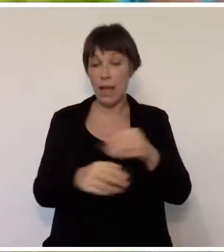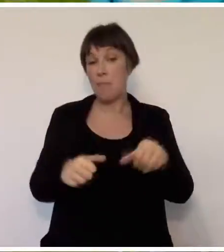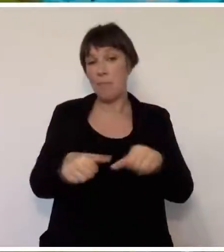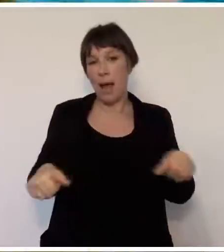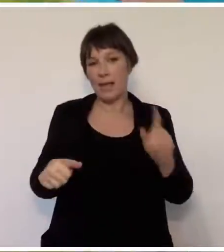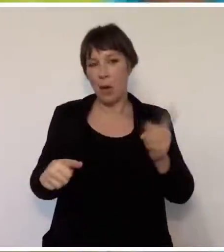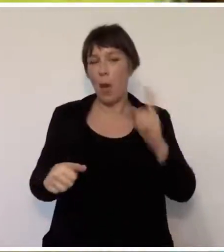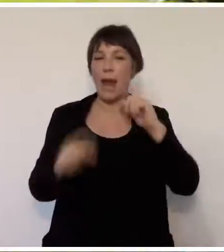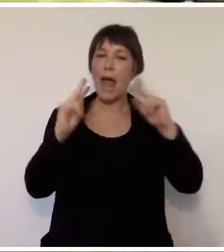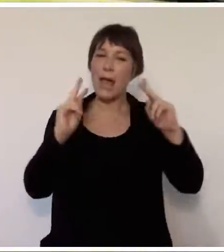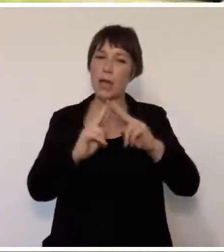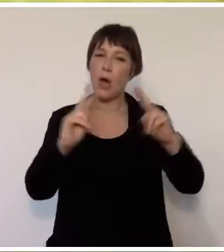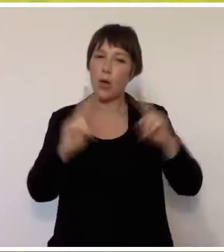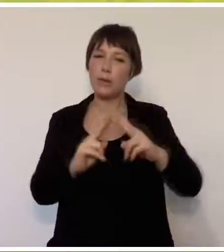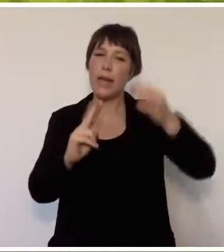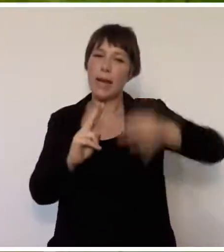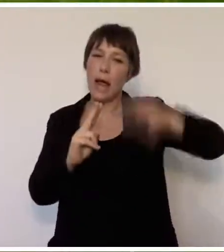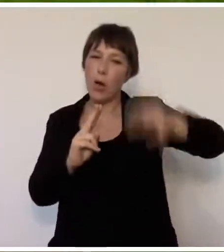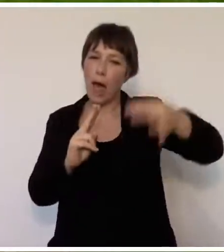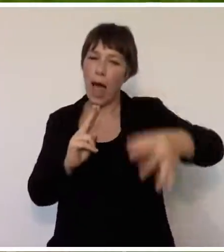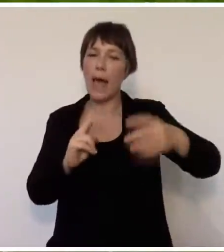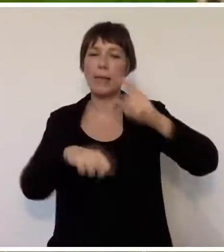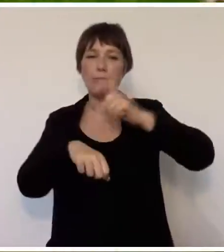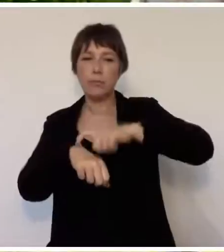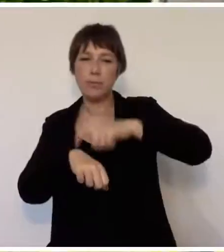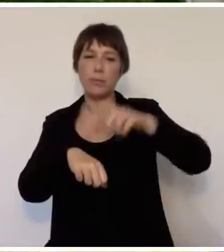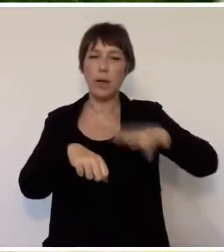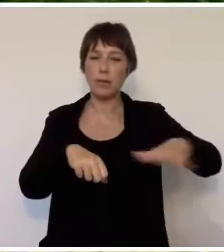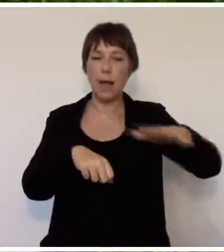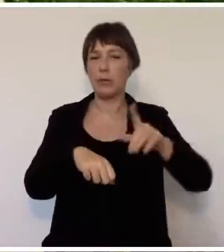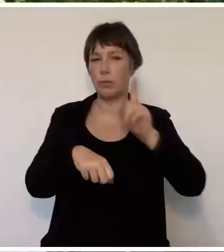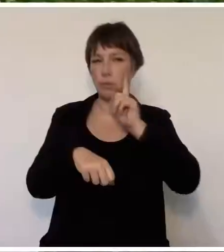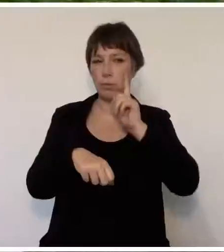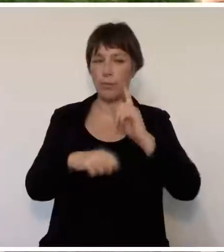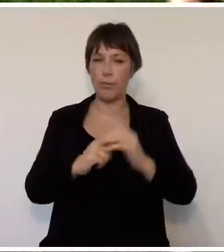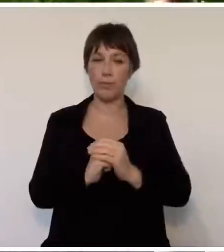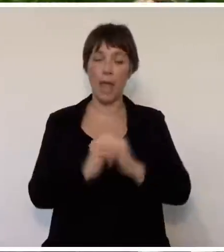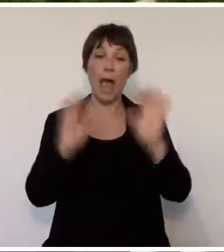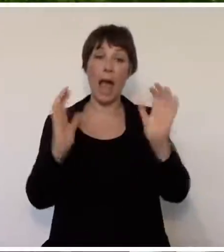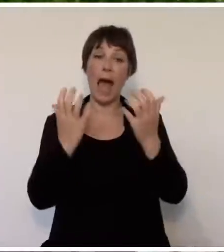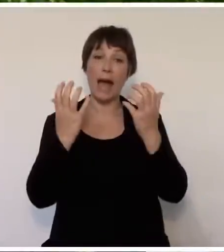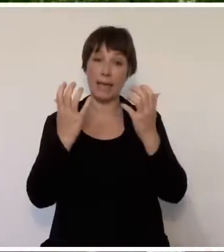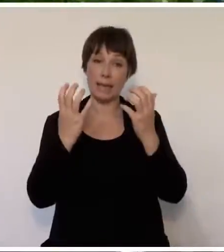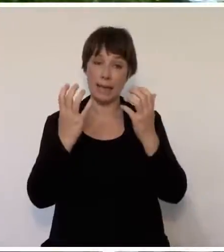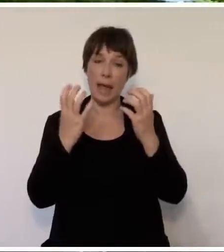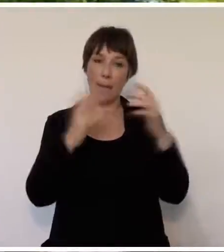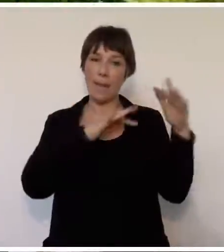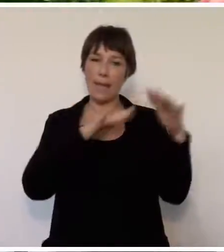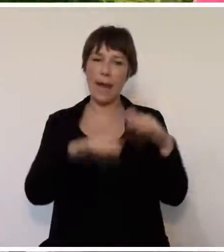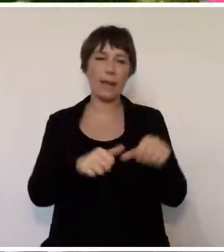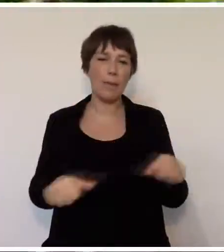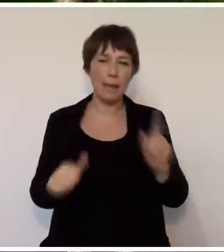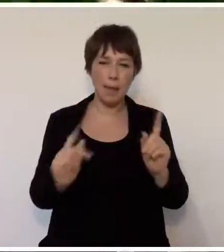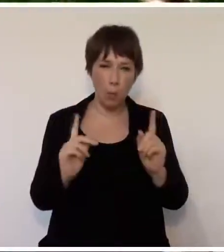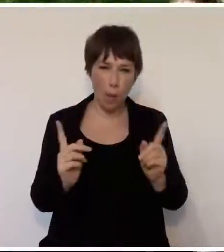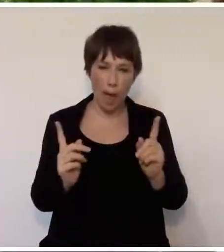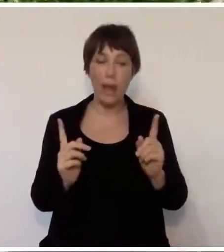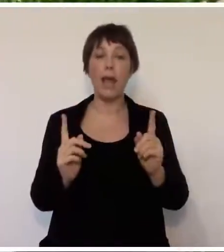artistic sharing open to all people and based on a continuous and regular frequency in time and space